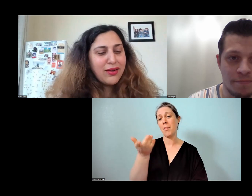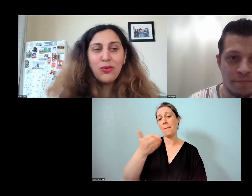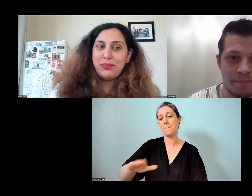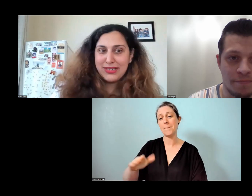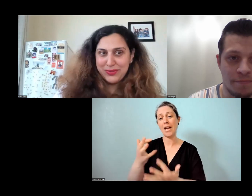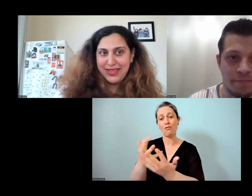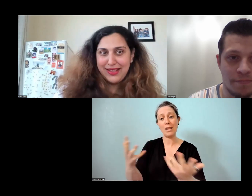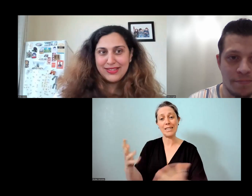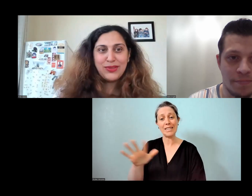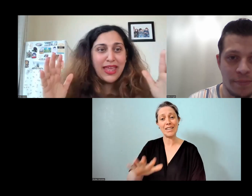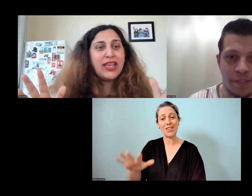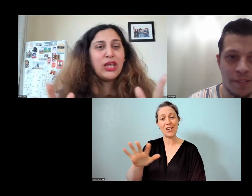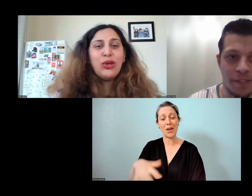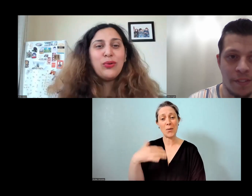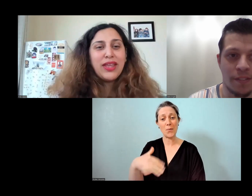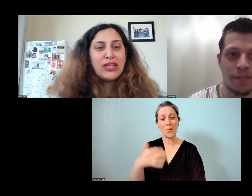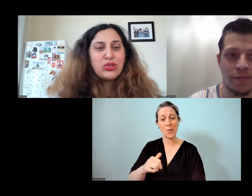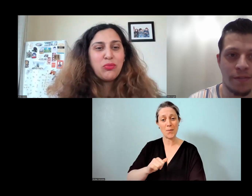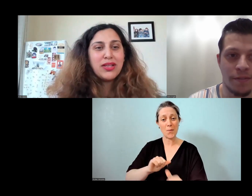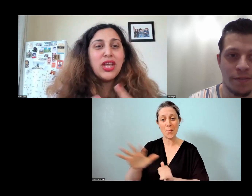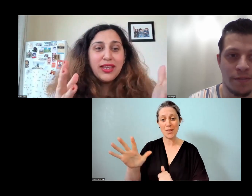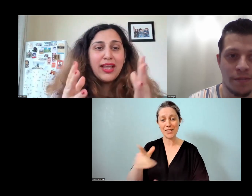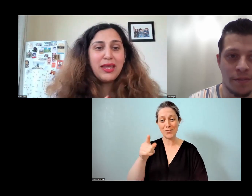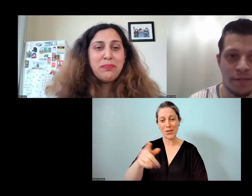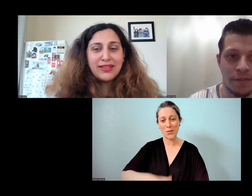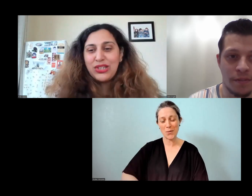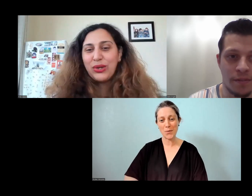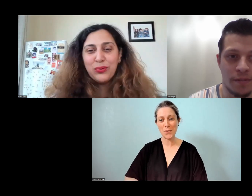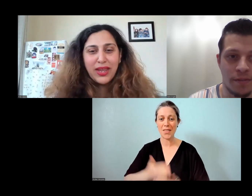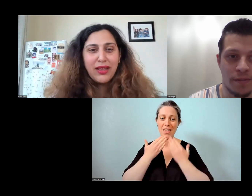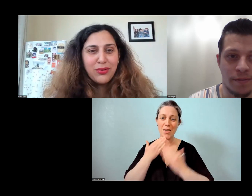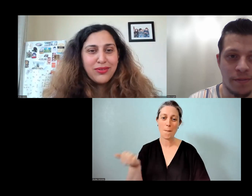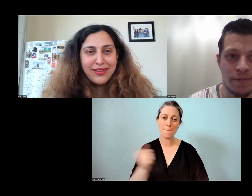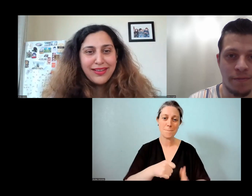And all the best with that, so thank you. Thank you so much. Kelly, back to you now.